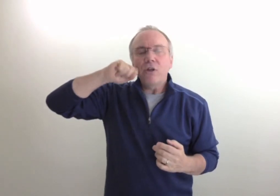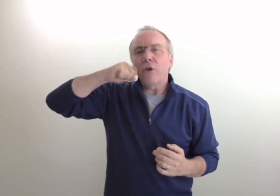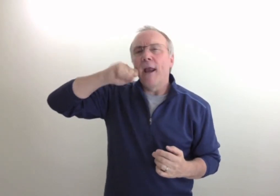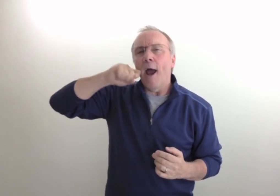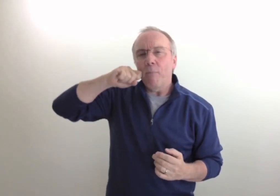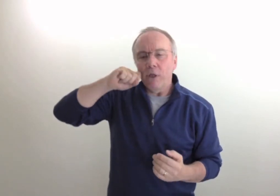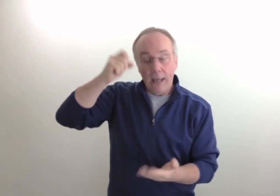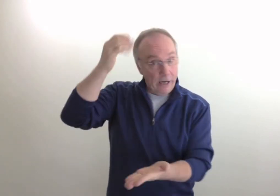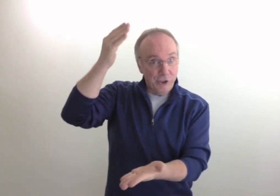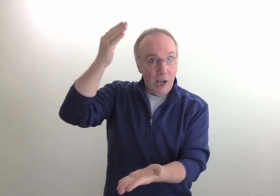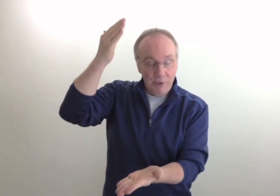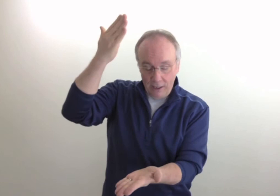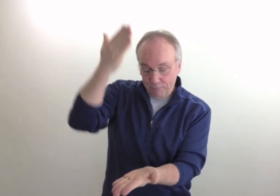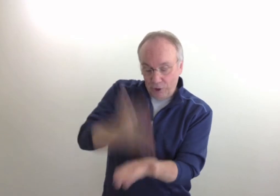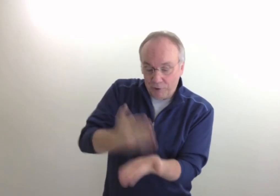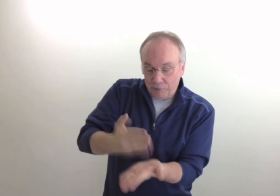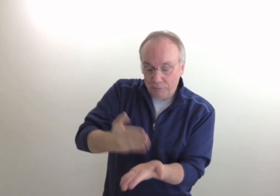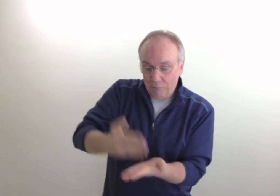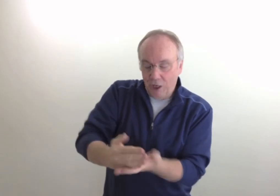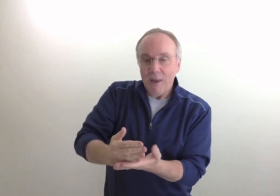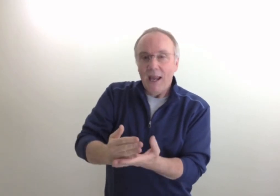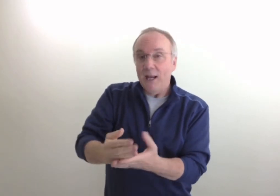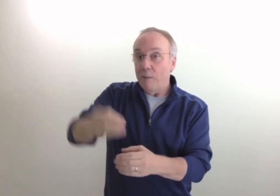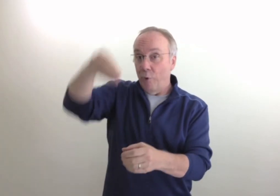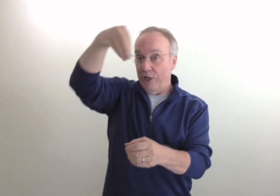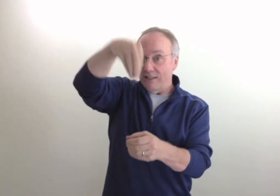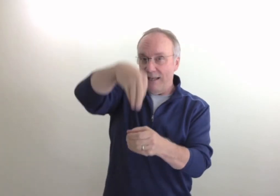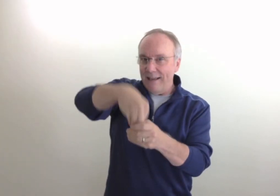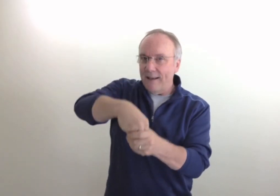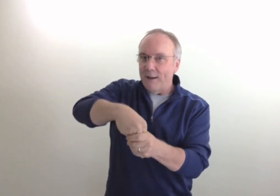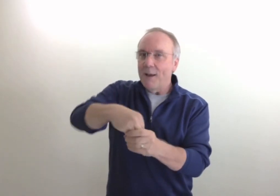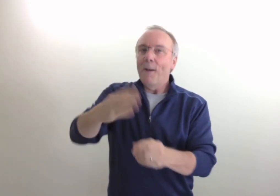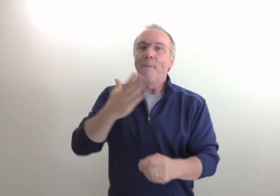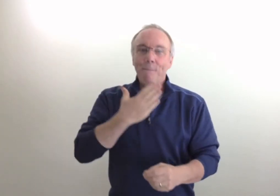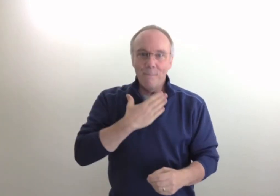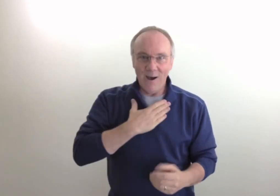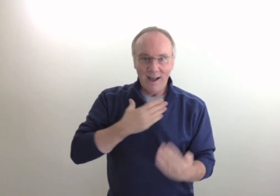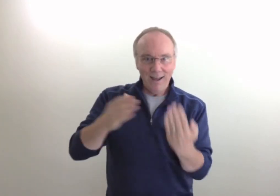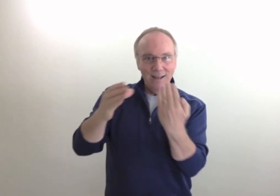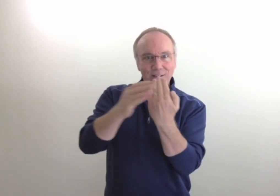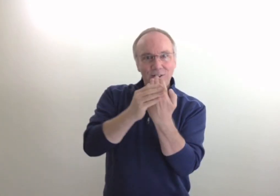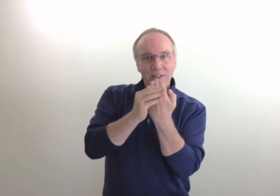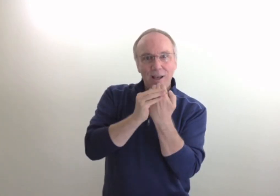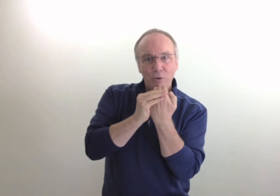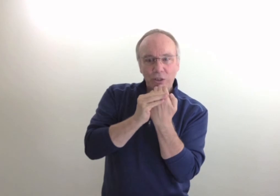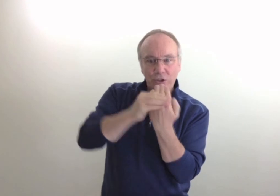so I found an apple. I chopped it up and put it in my sandwich.